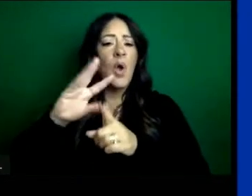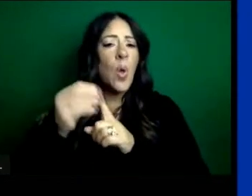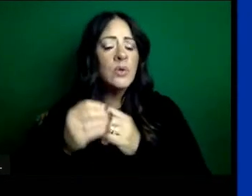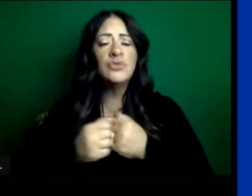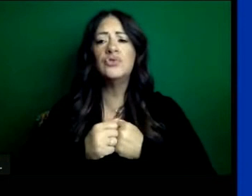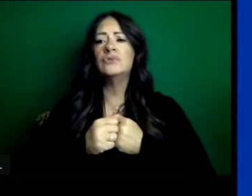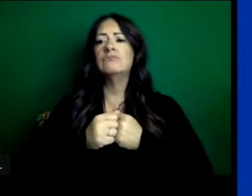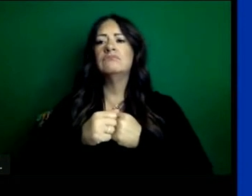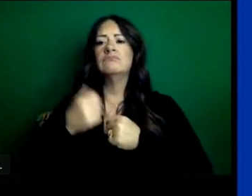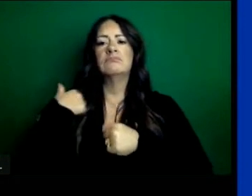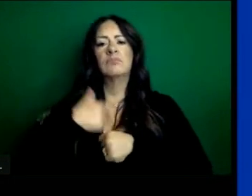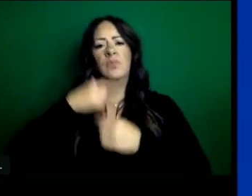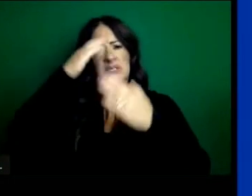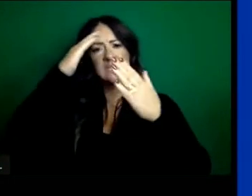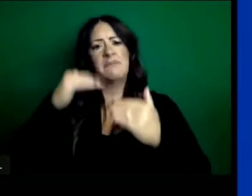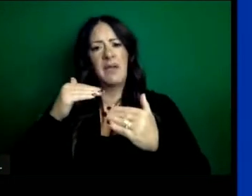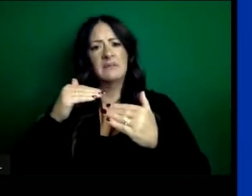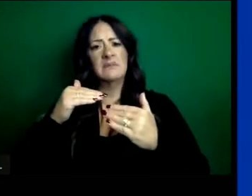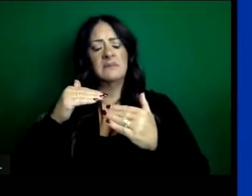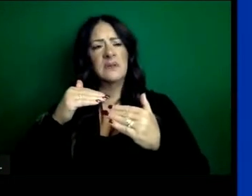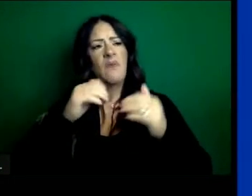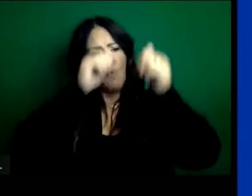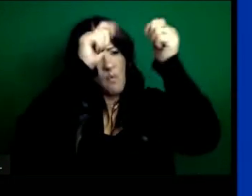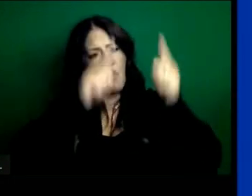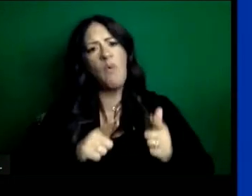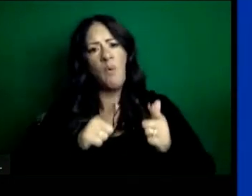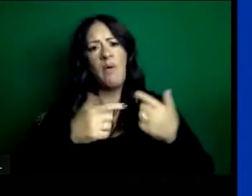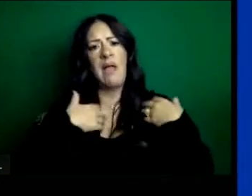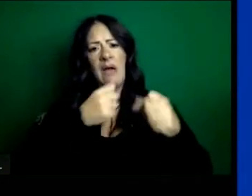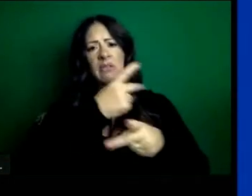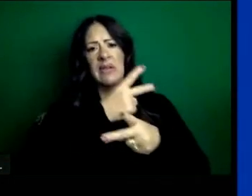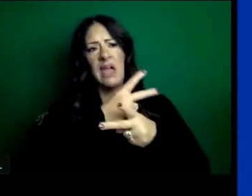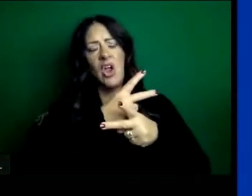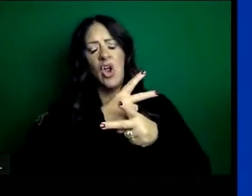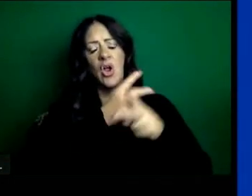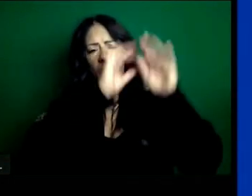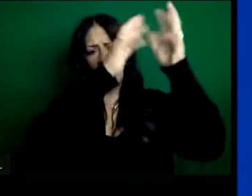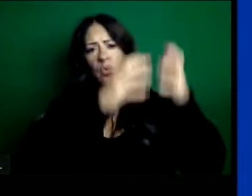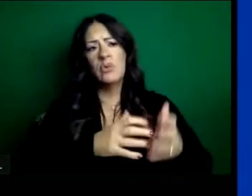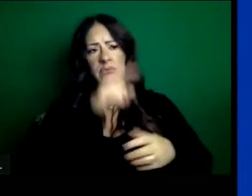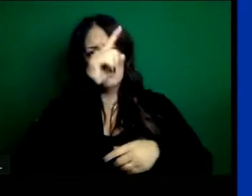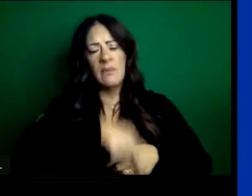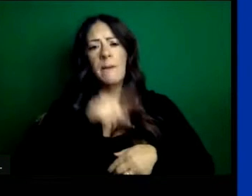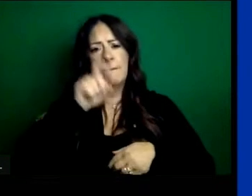MAKING SURE WE FOCUS ON IN LANGUAGE CONTENT WITH THE DEGREE OF CULTURAL HUMILITY THAT WE EXPECT FOR ALL OF OUR